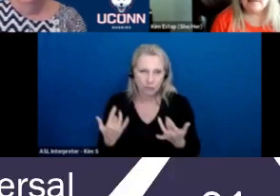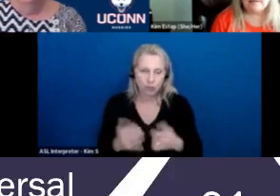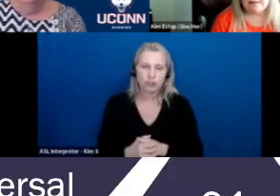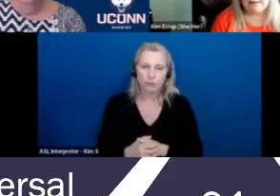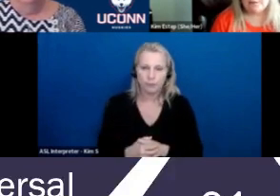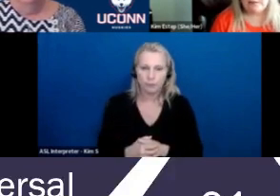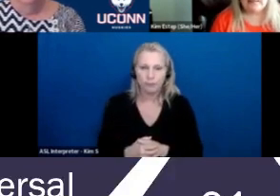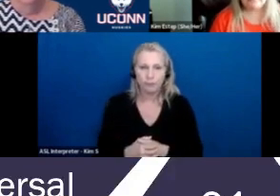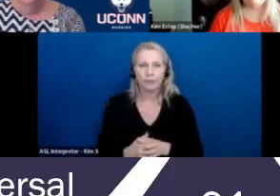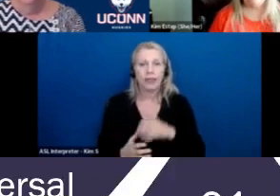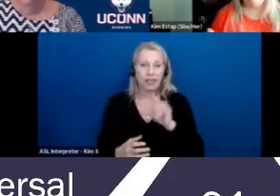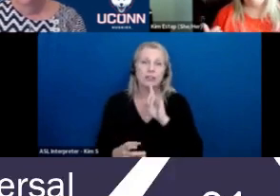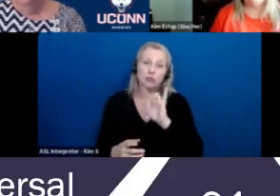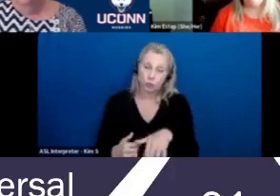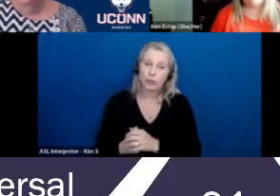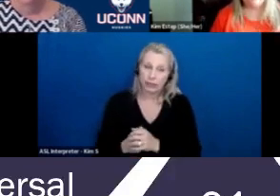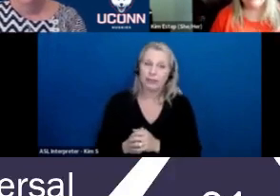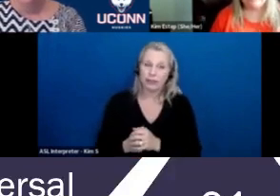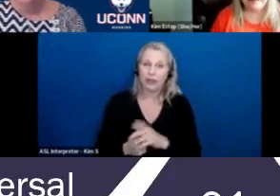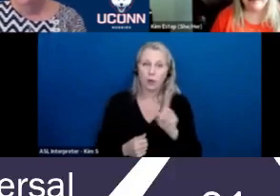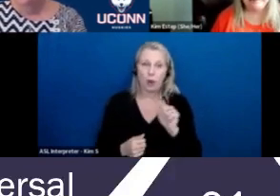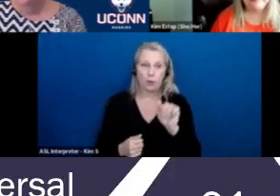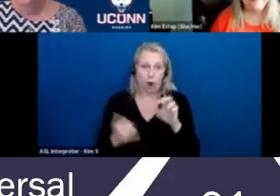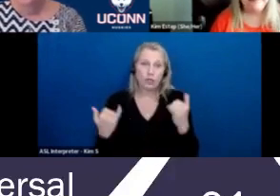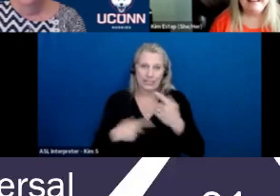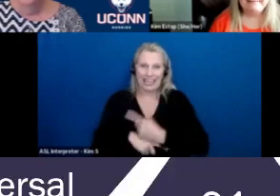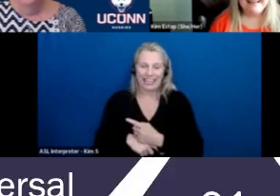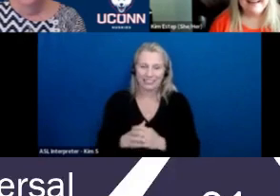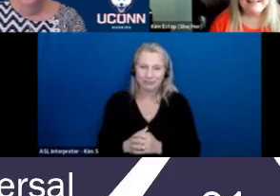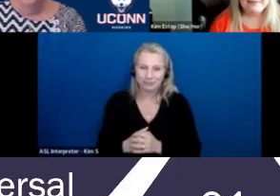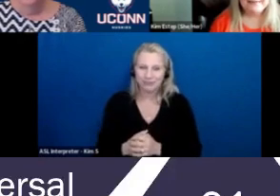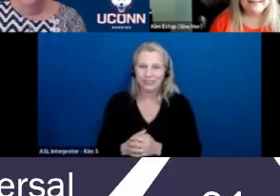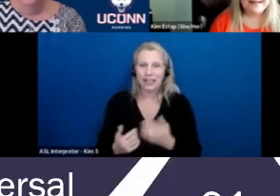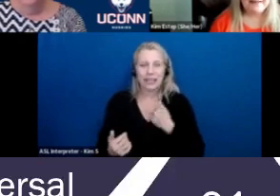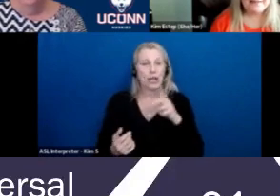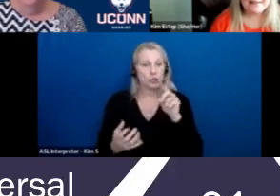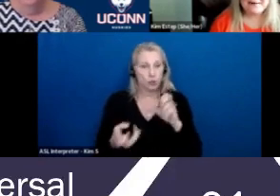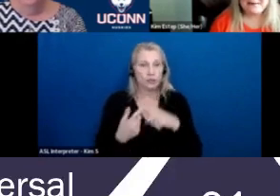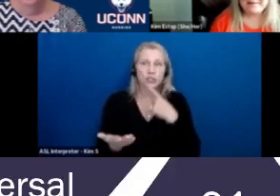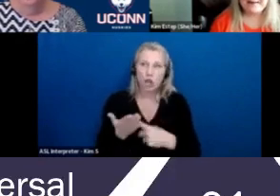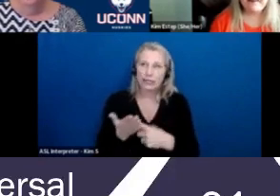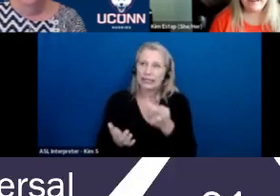that's, that's really, you know, where we are today. And I do want to talk a little bit about